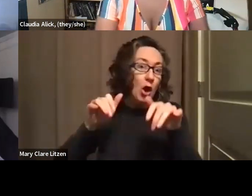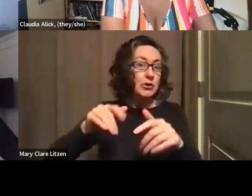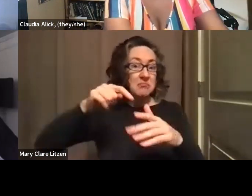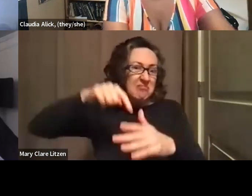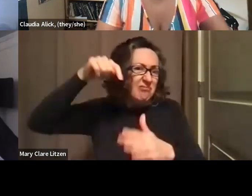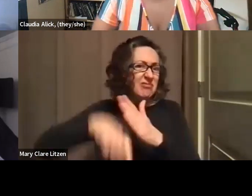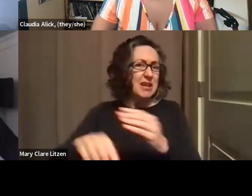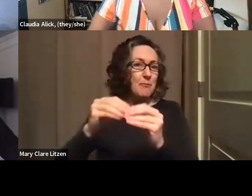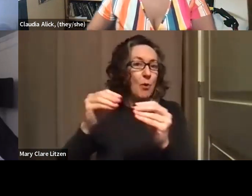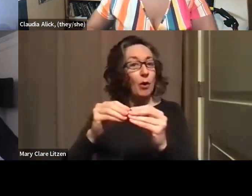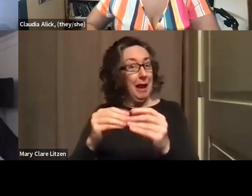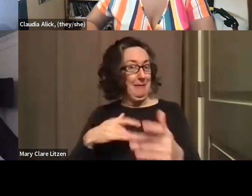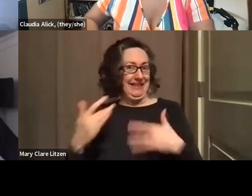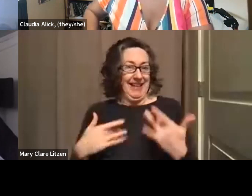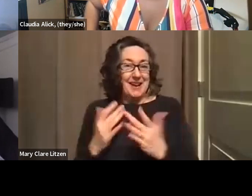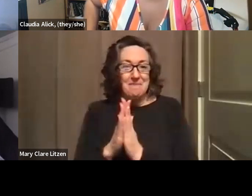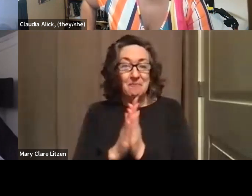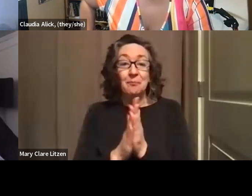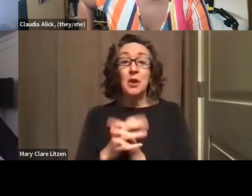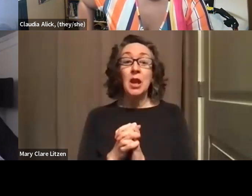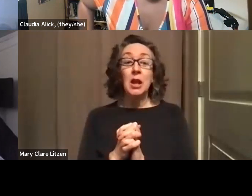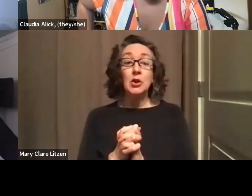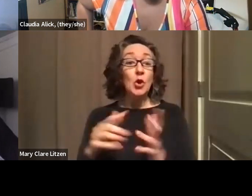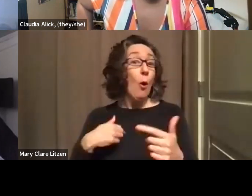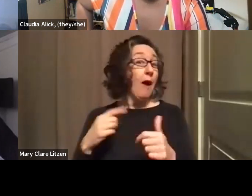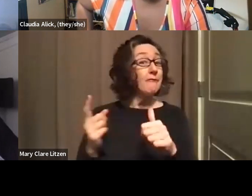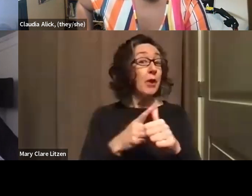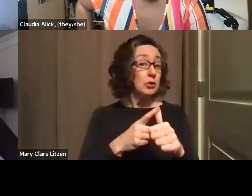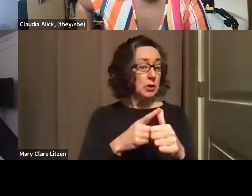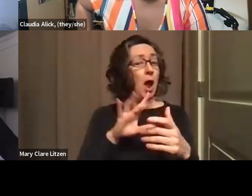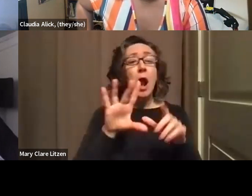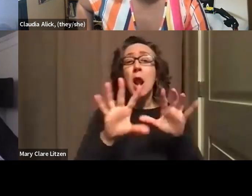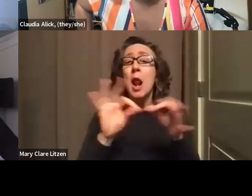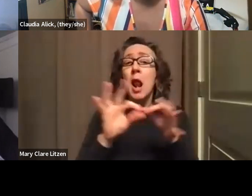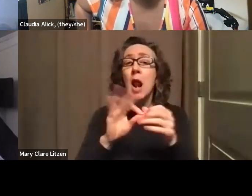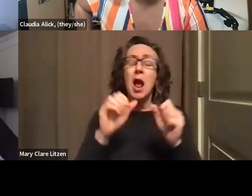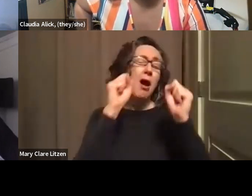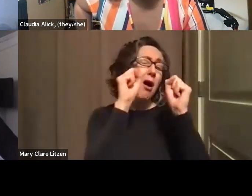I started off with what is awesome about us, what makes us awesome, and our art awesome.